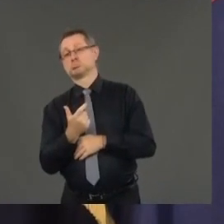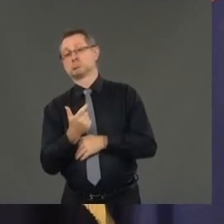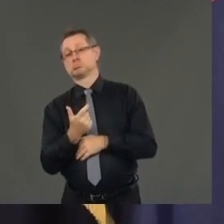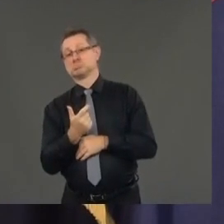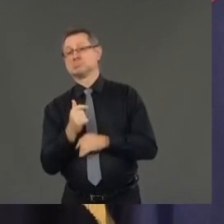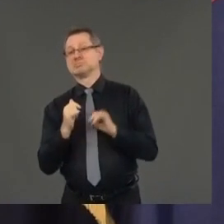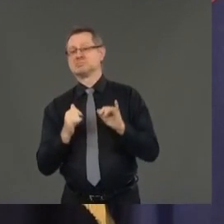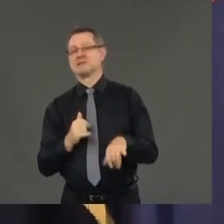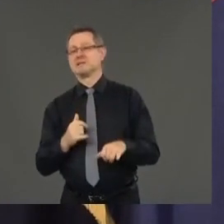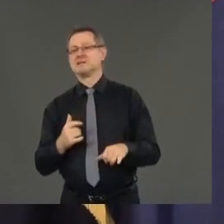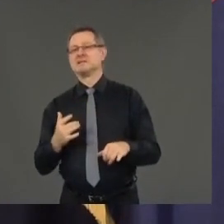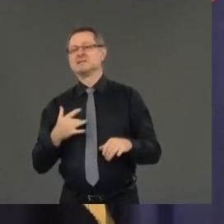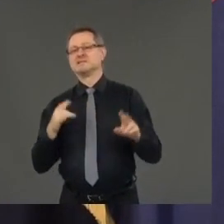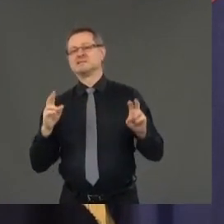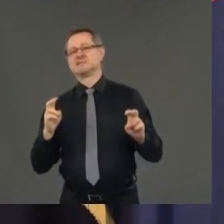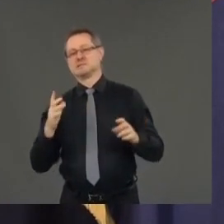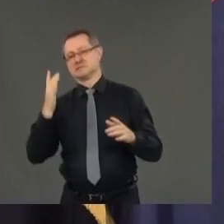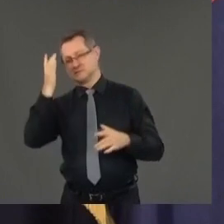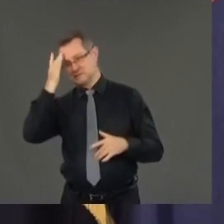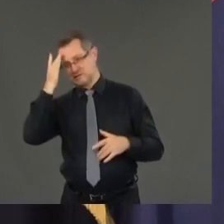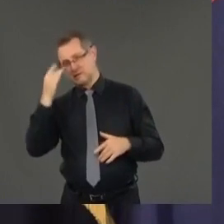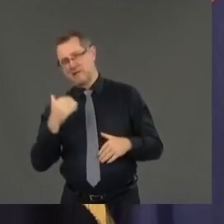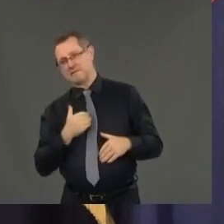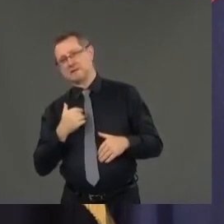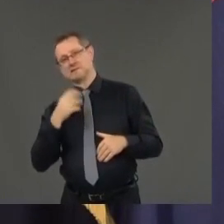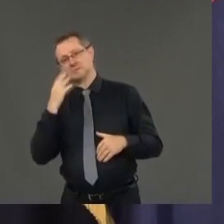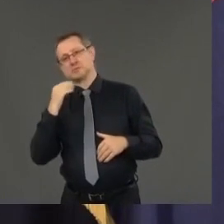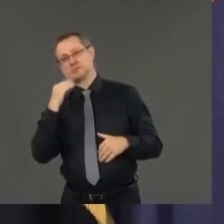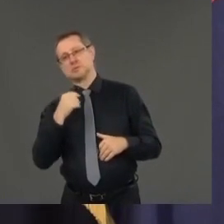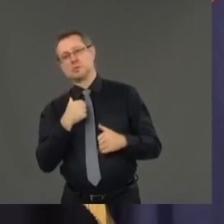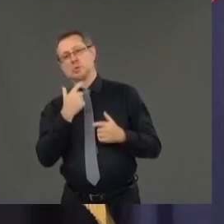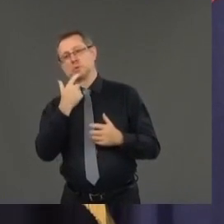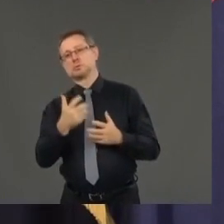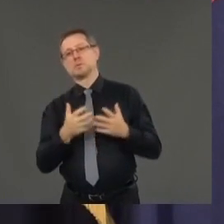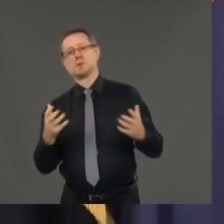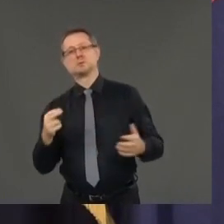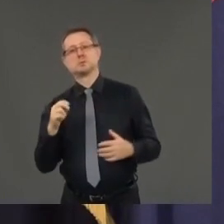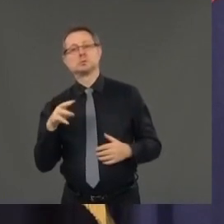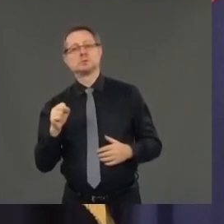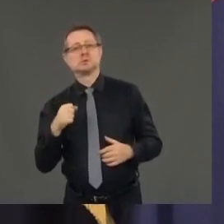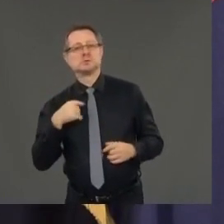PROGRAMMING WHICH IS AN AFFLICTION -- DOUBLE AFFLICTION